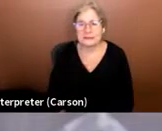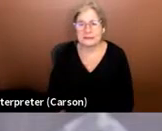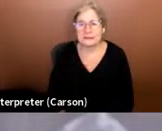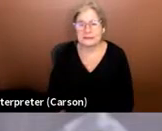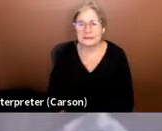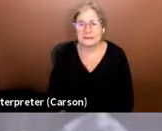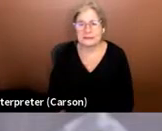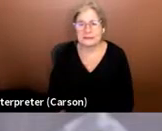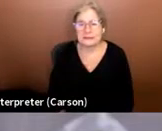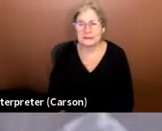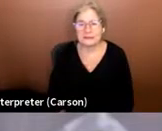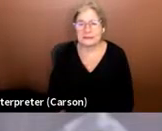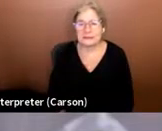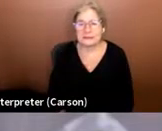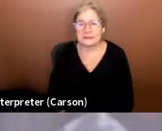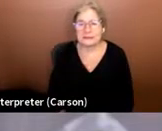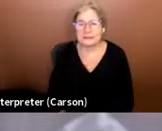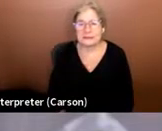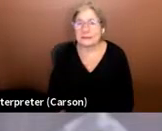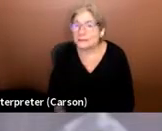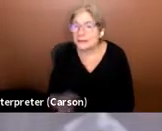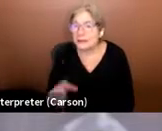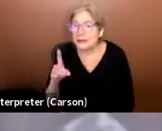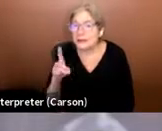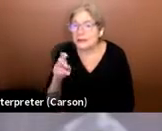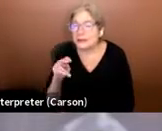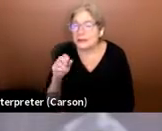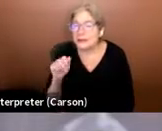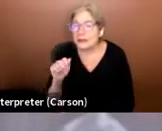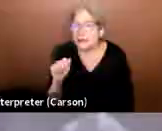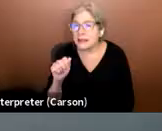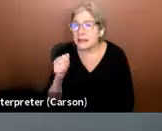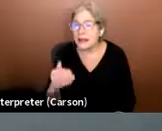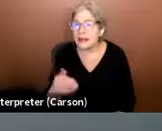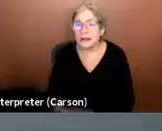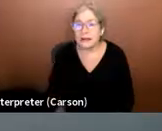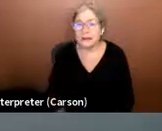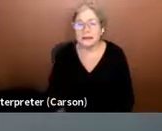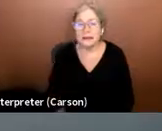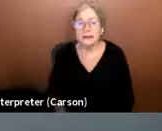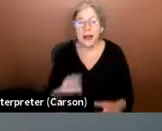Gina Gagliano: I can start us off. I'm